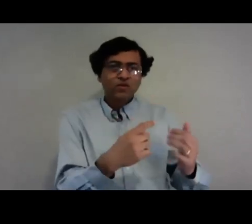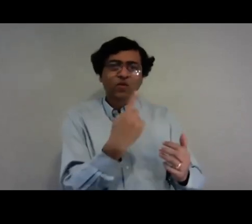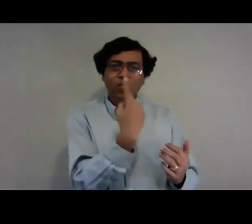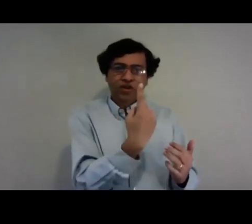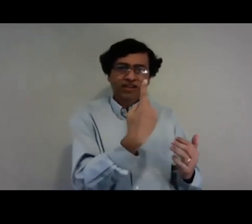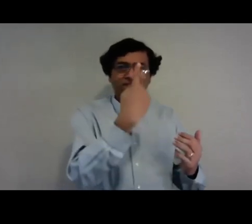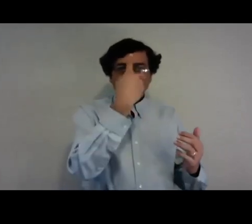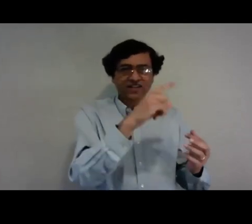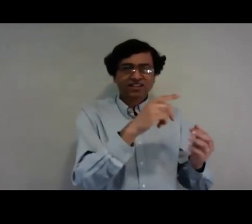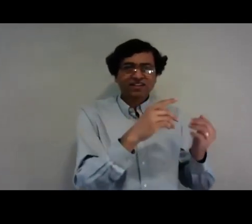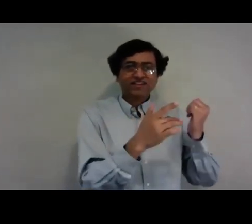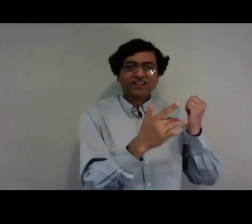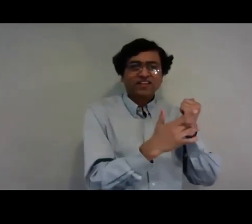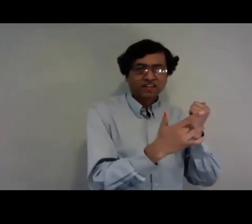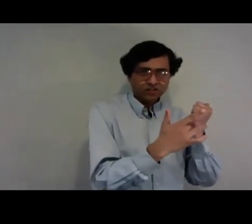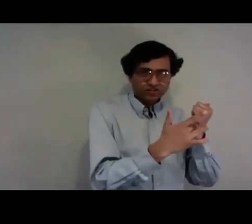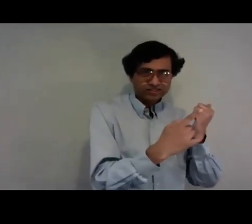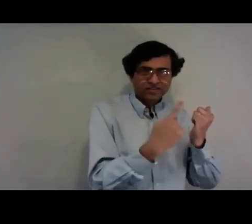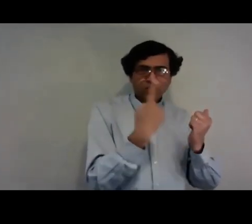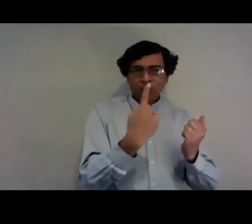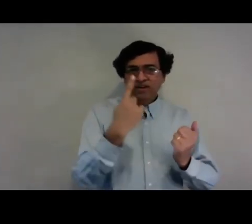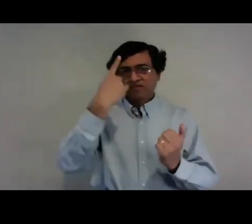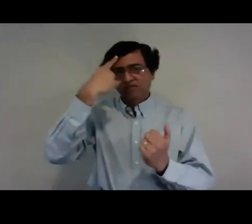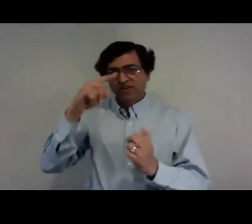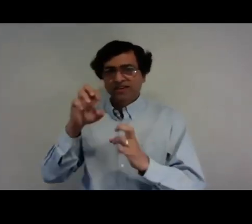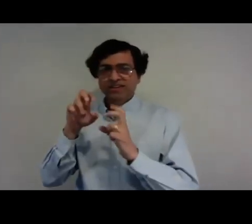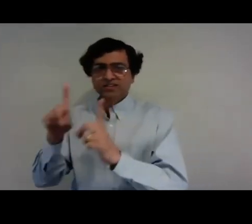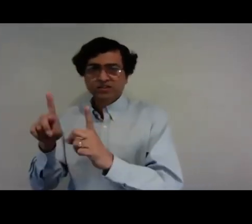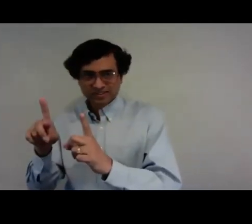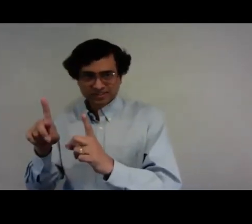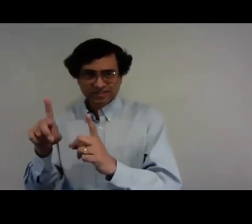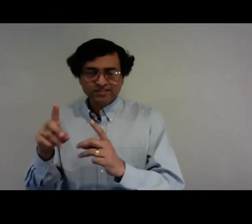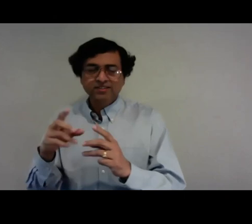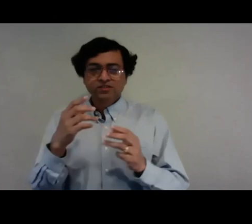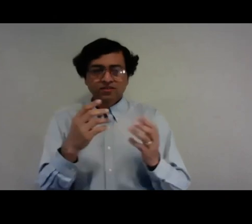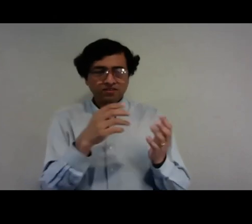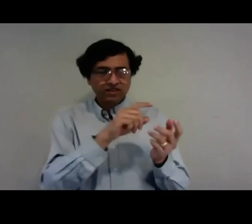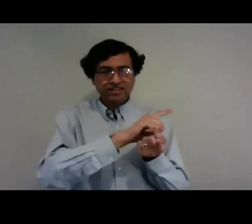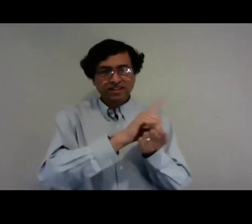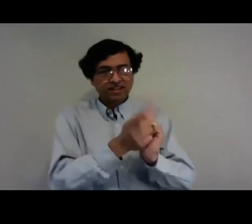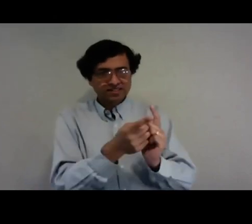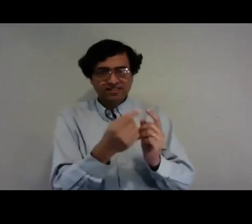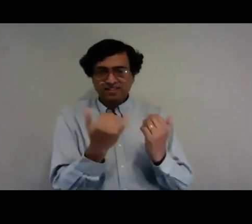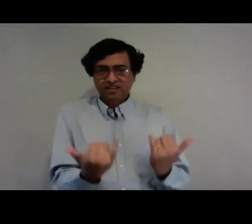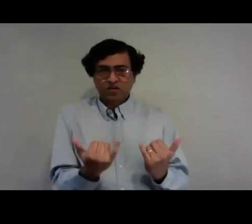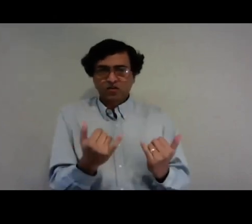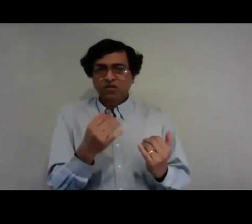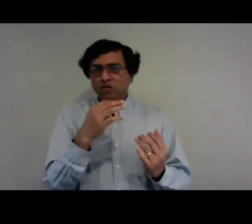I would want you to recognize I work for two quite different audiences, so the tech that a lot of my